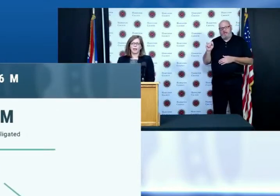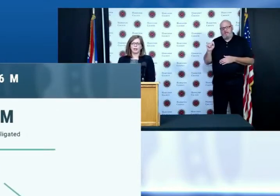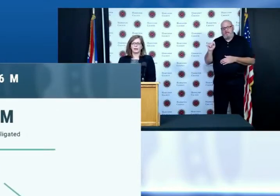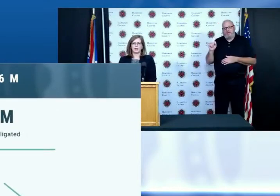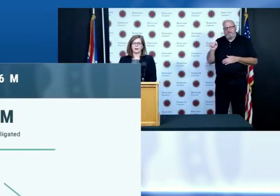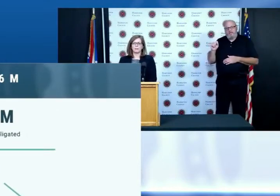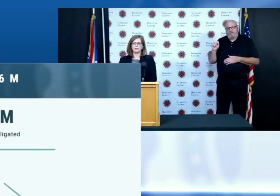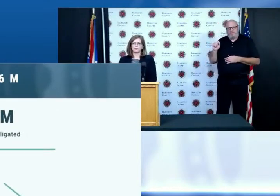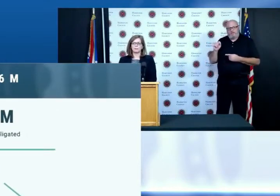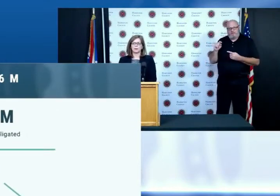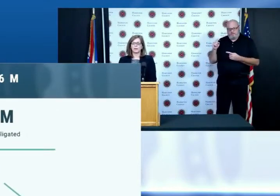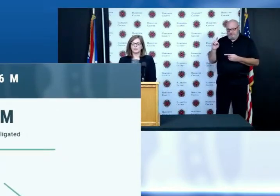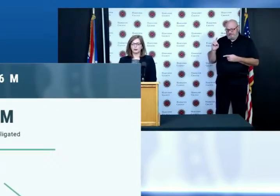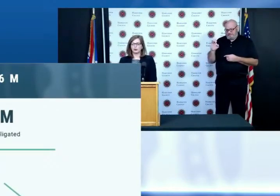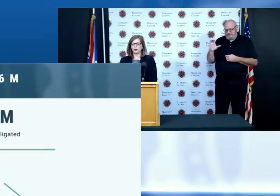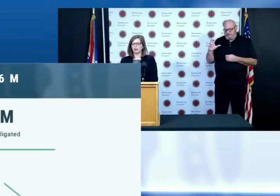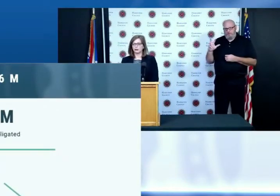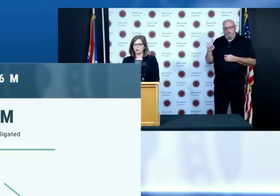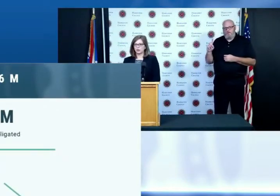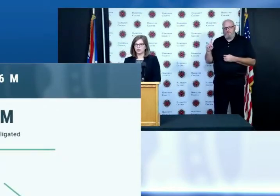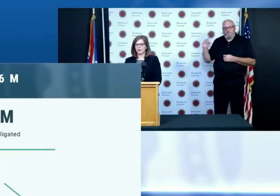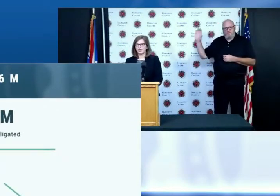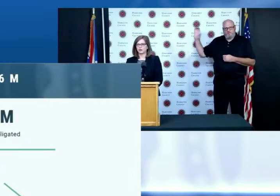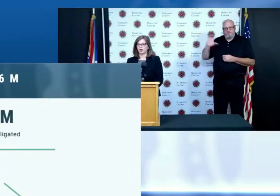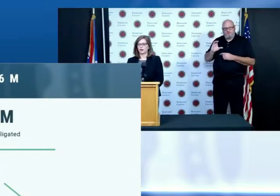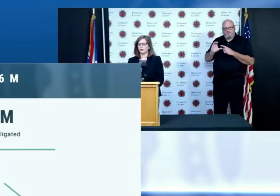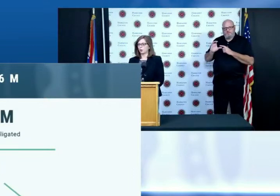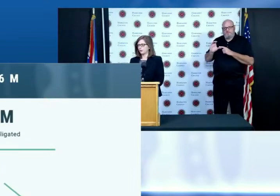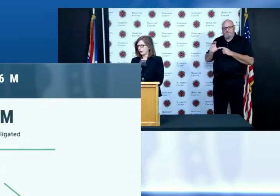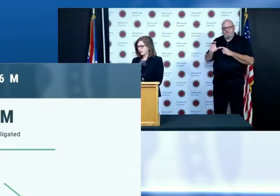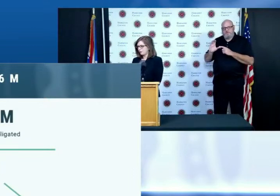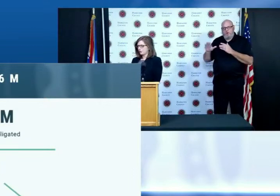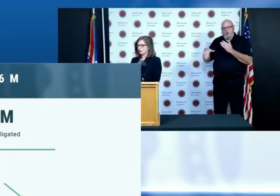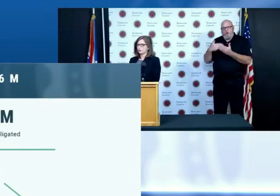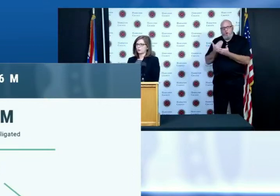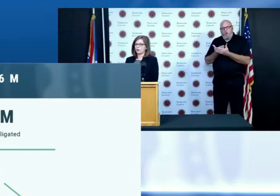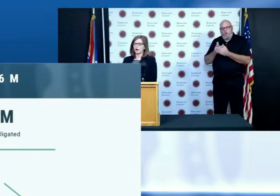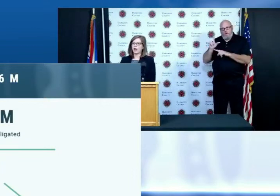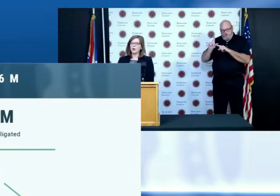and thankful to our congressional delegation our Board of County Commissioners for their help